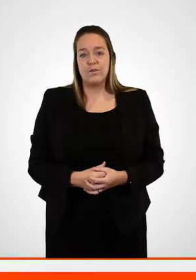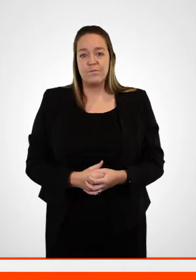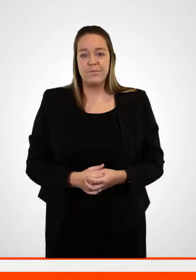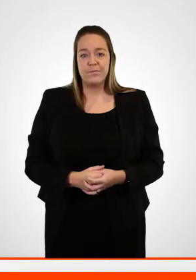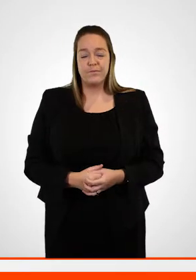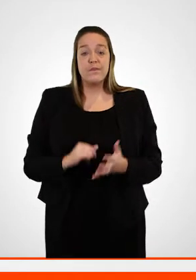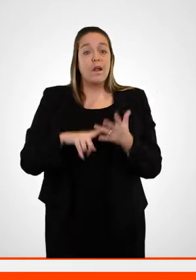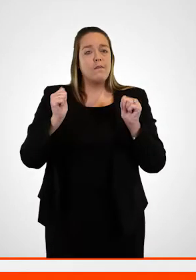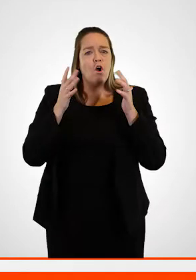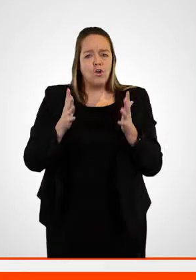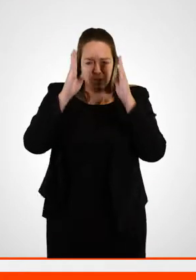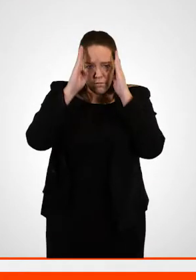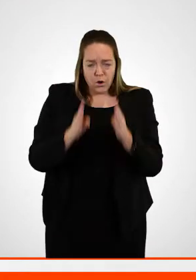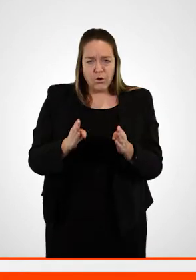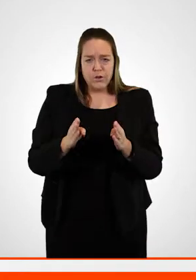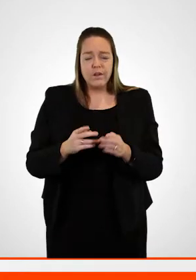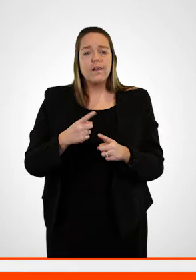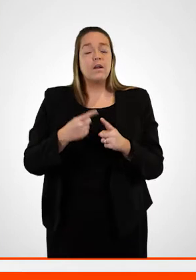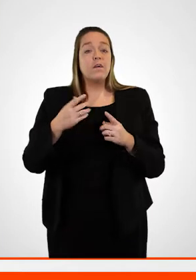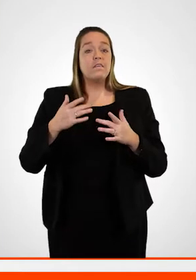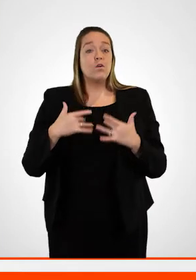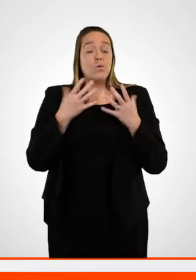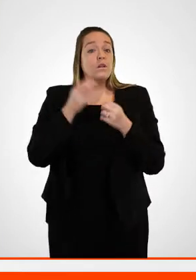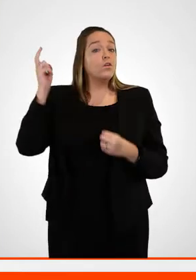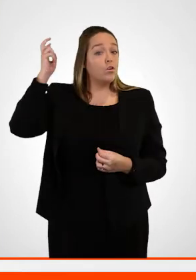And certainly we found out very early on, in terms of cochlear implantation,